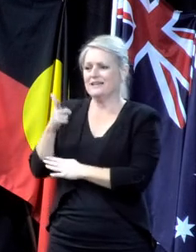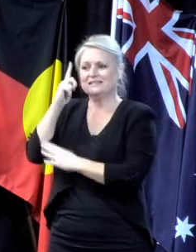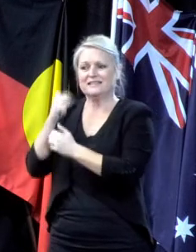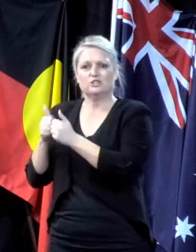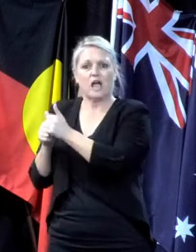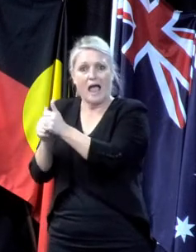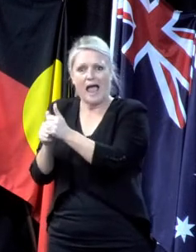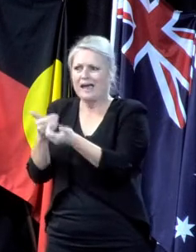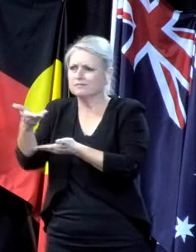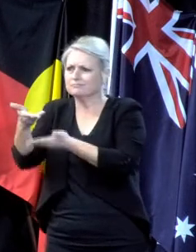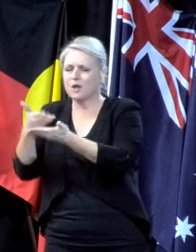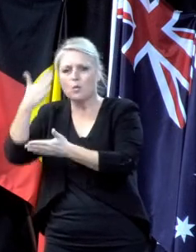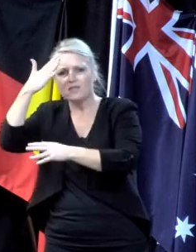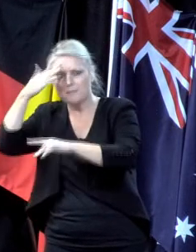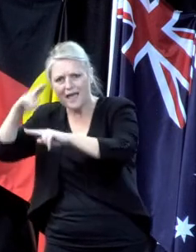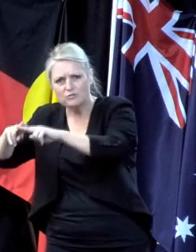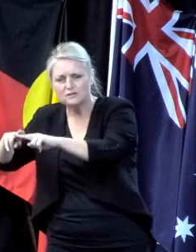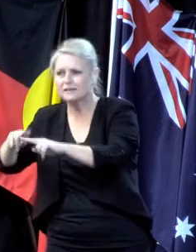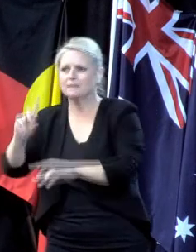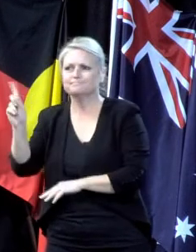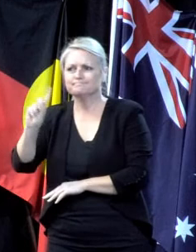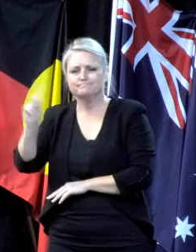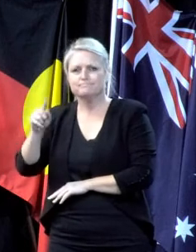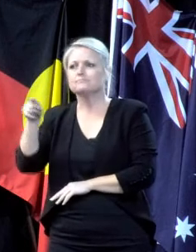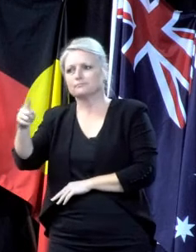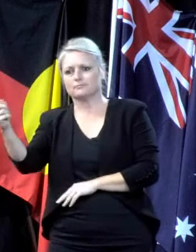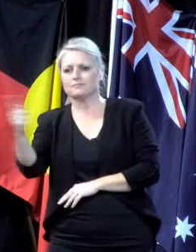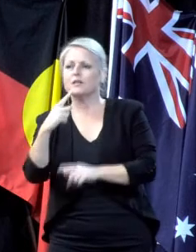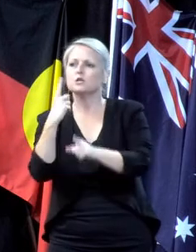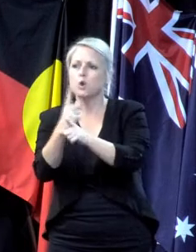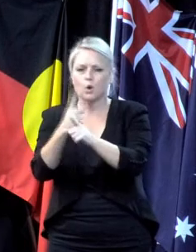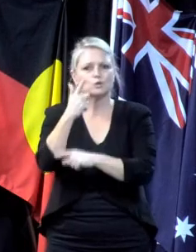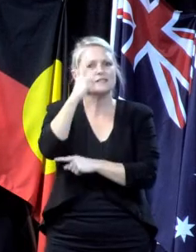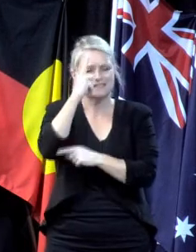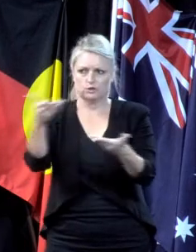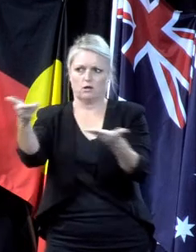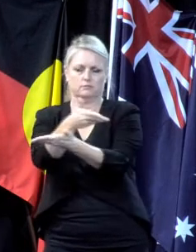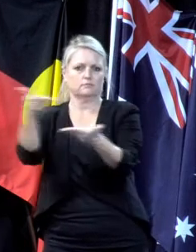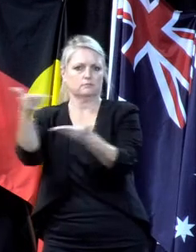teacher of that student, not the teacher aide, in regards to their teaching and learning and their assessment.